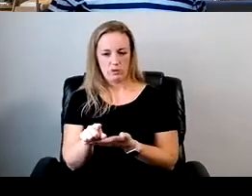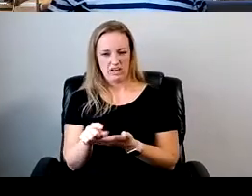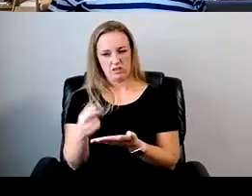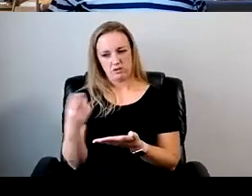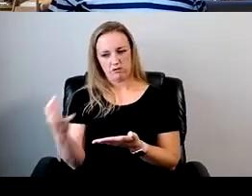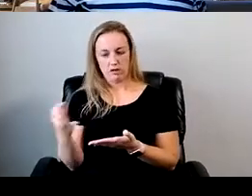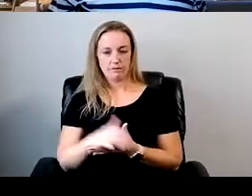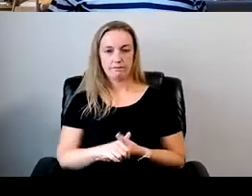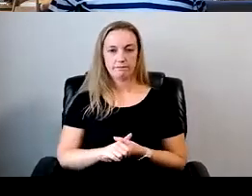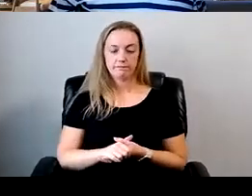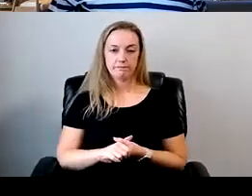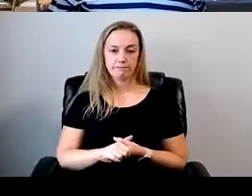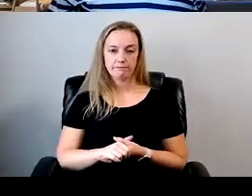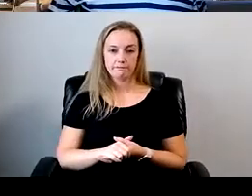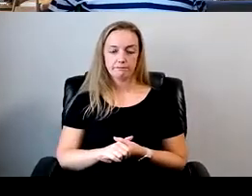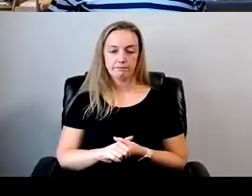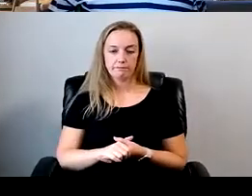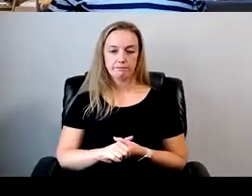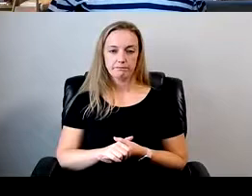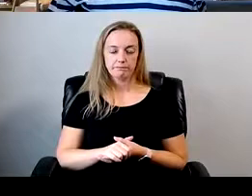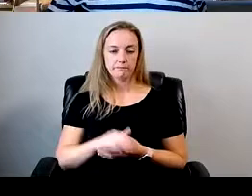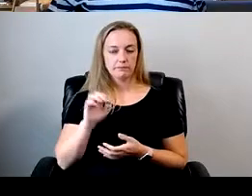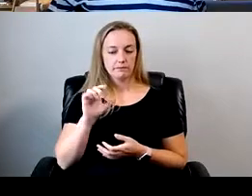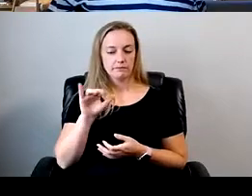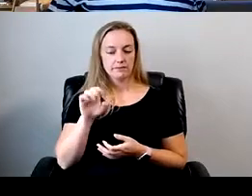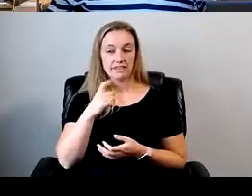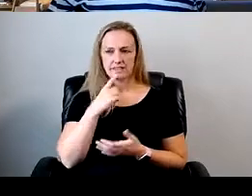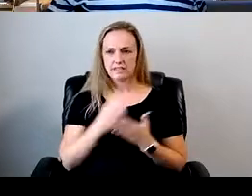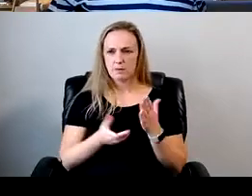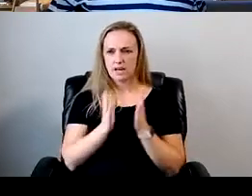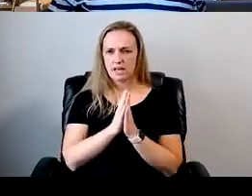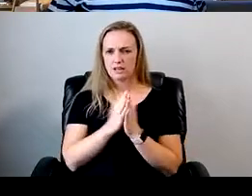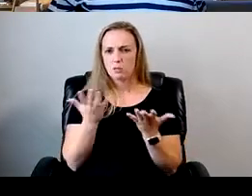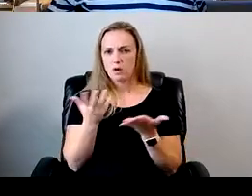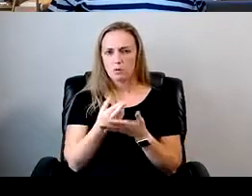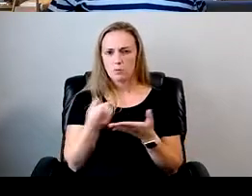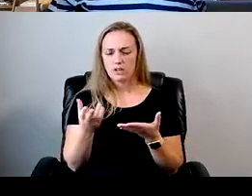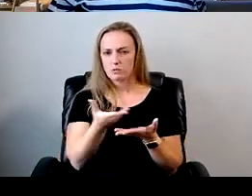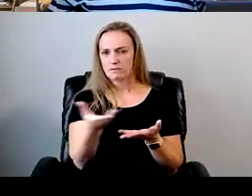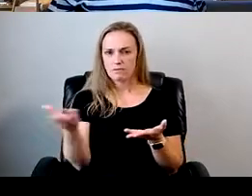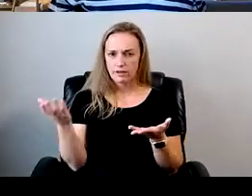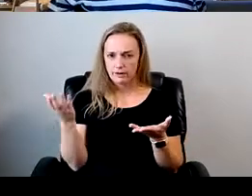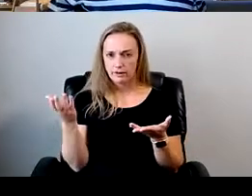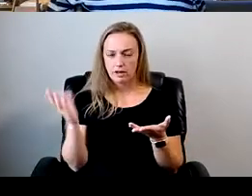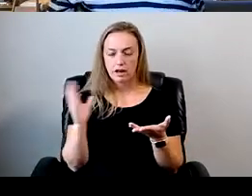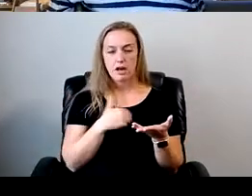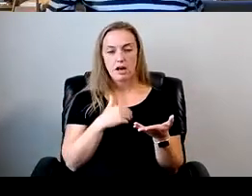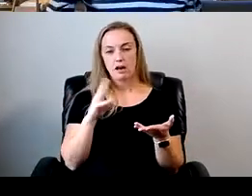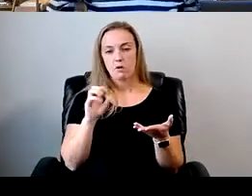I'm sorry. I did see someone asked about what resources are out there. So on our website, mhddcenter.org,